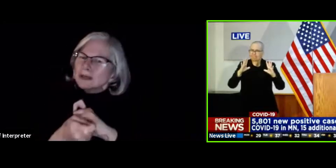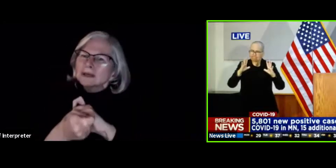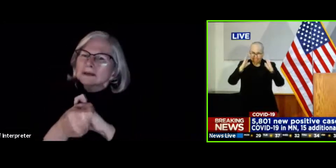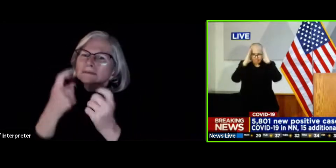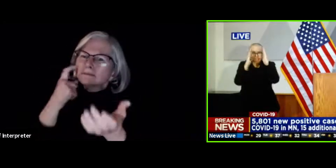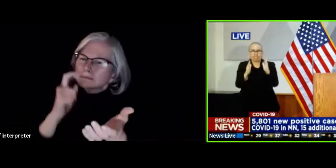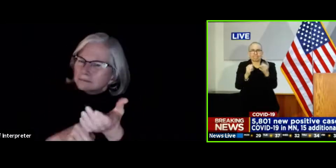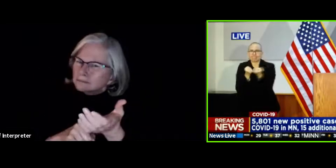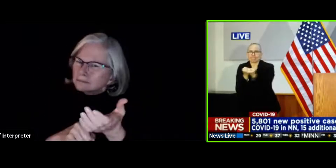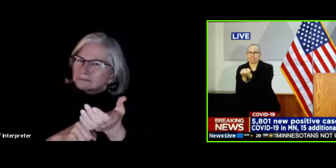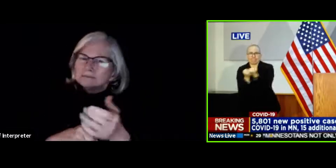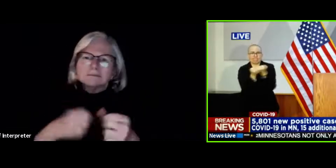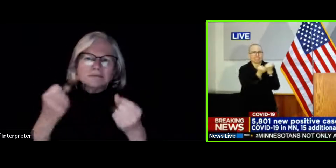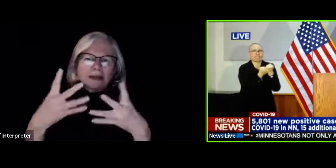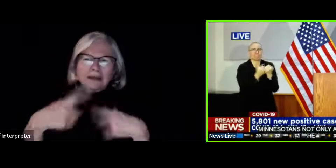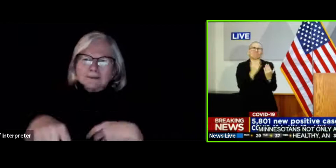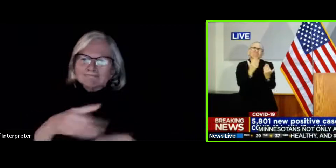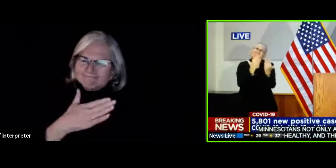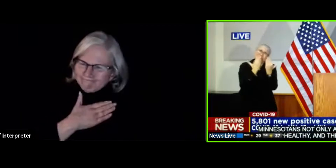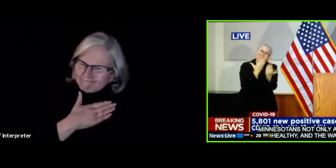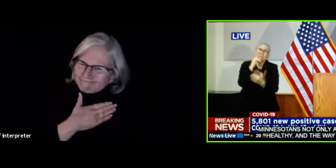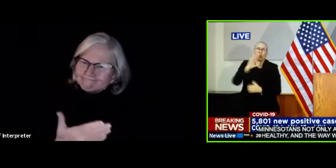FOR THAT AND WE NEEDS YOUR CONTINUED PARTNERSHIP AS WE GO